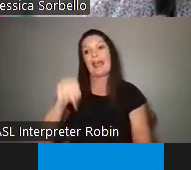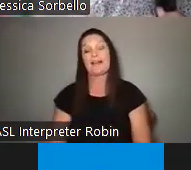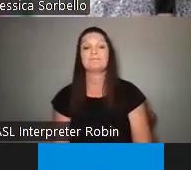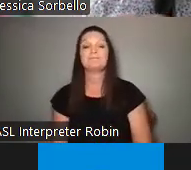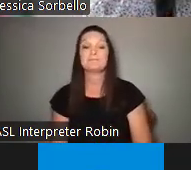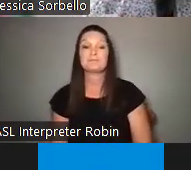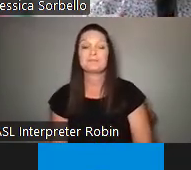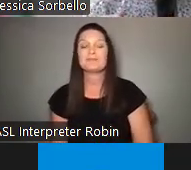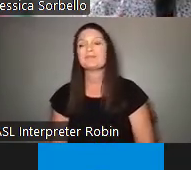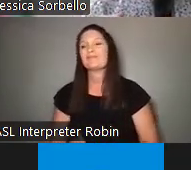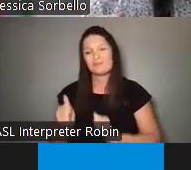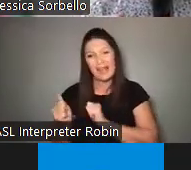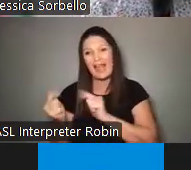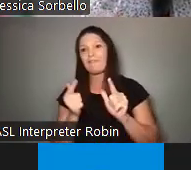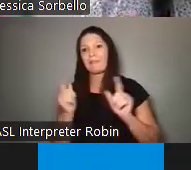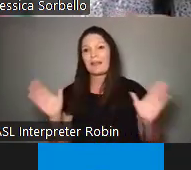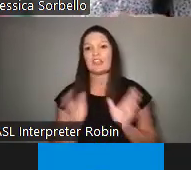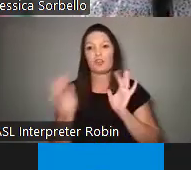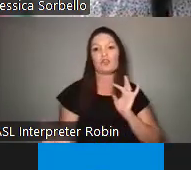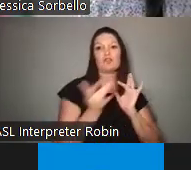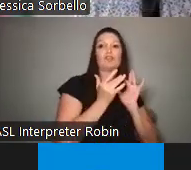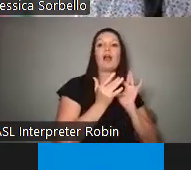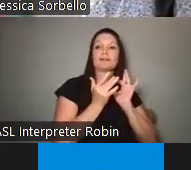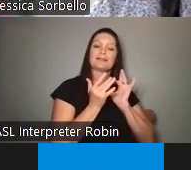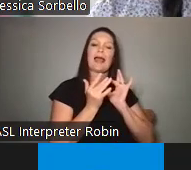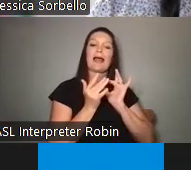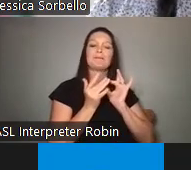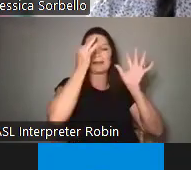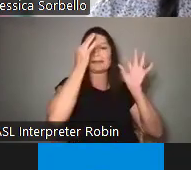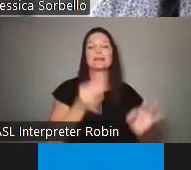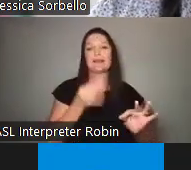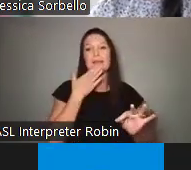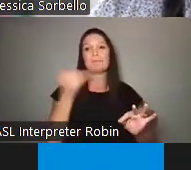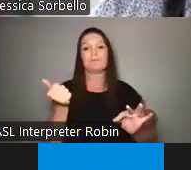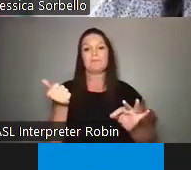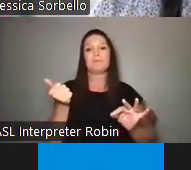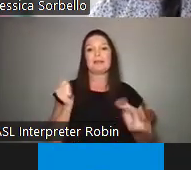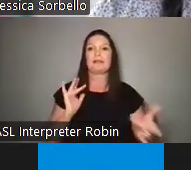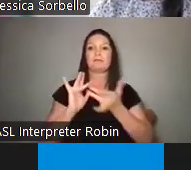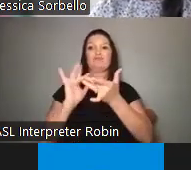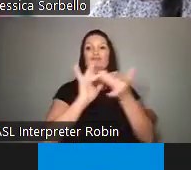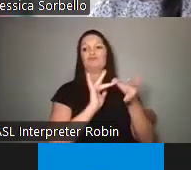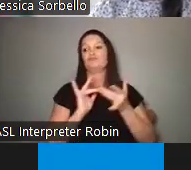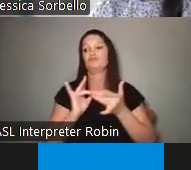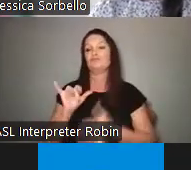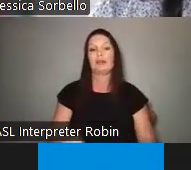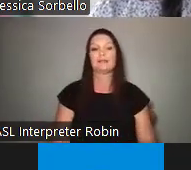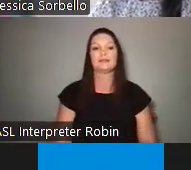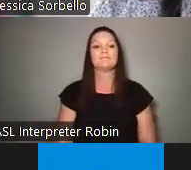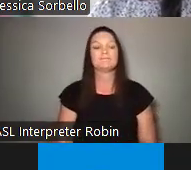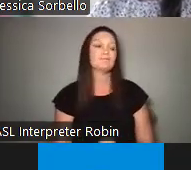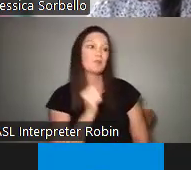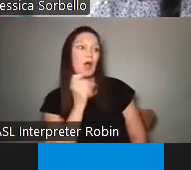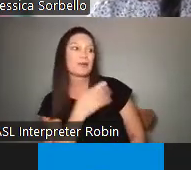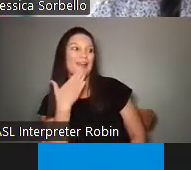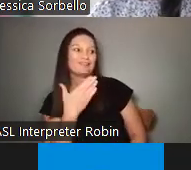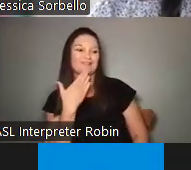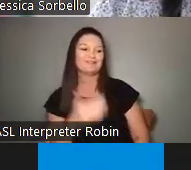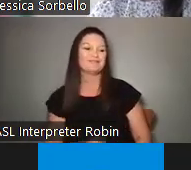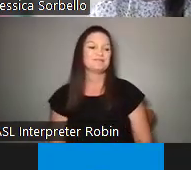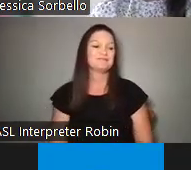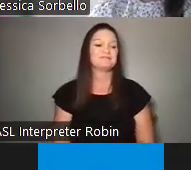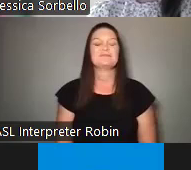»BLAISE BRYANT: Okay. Fantastic